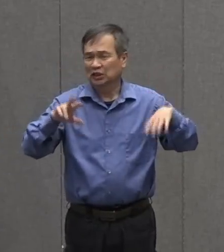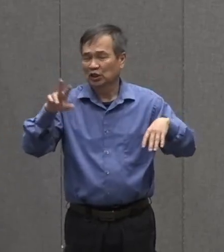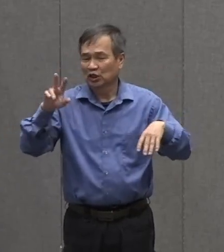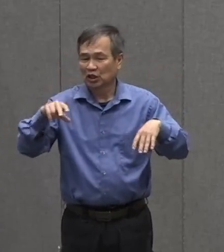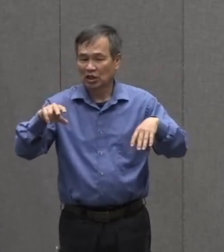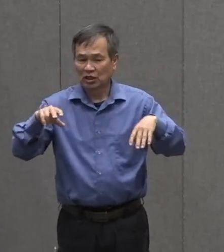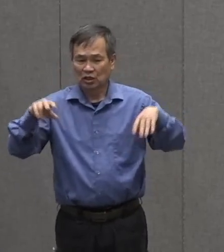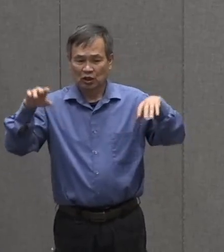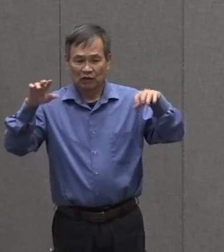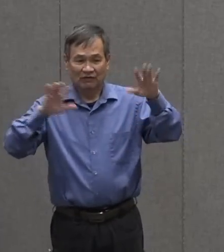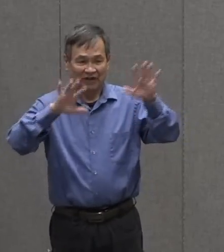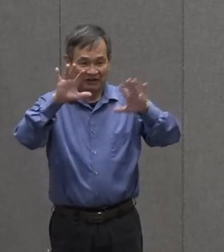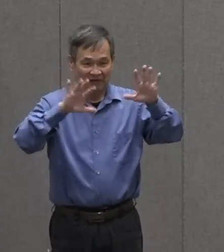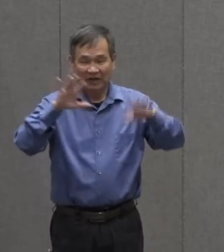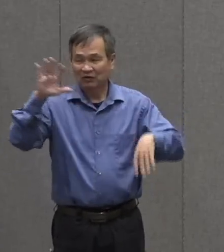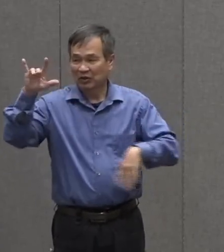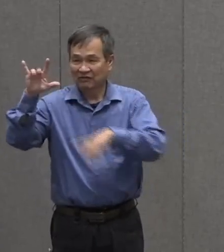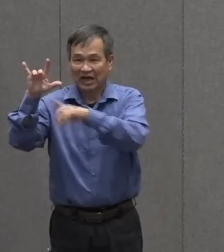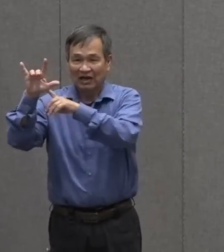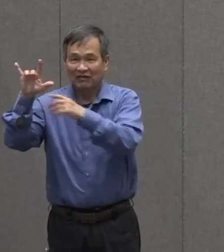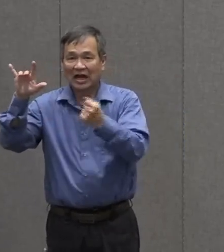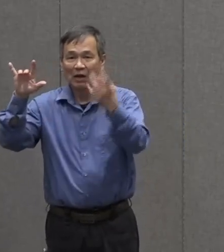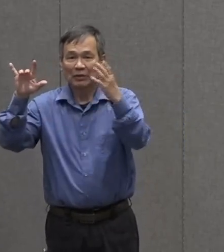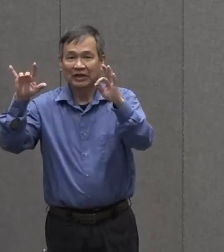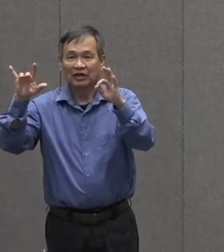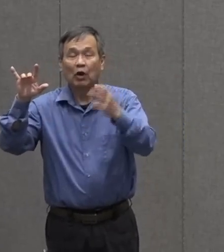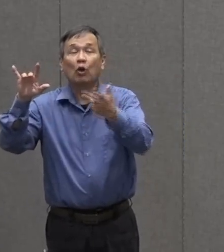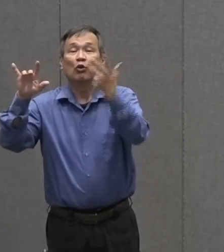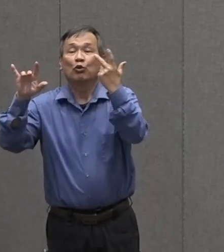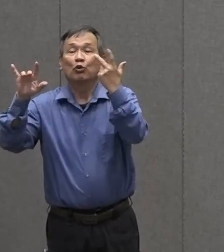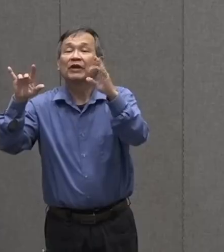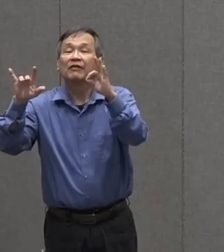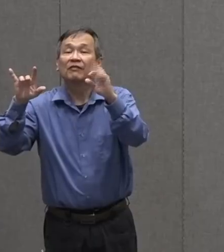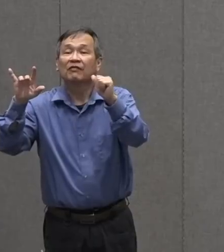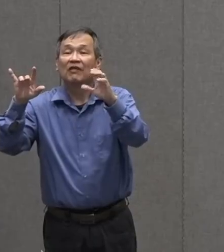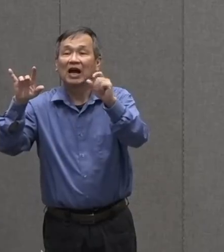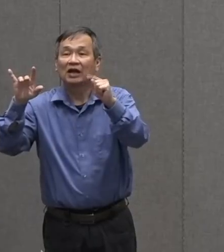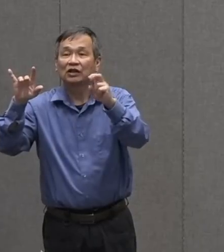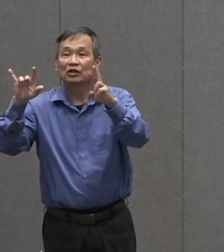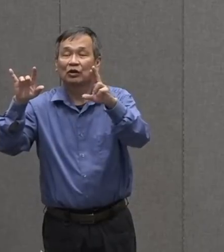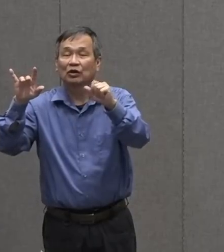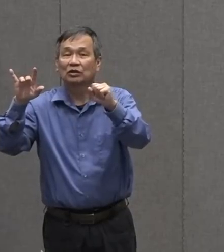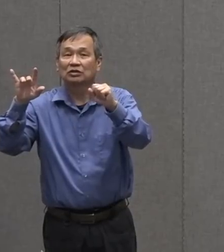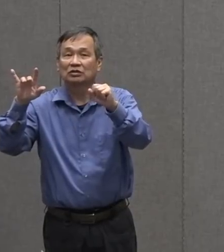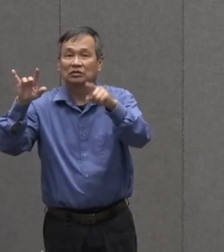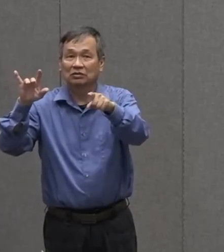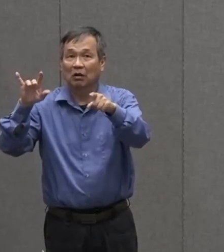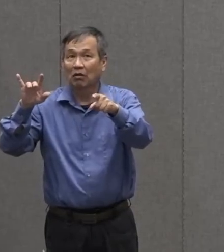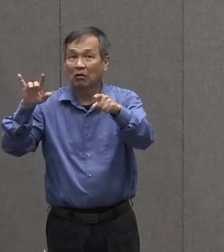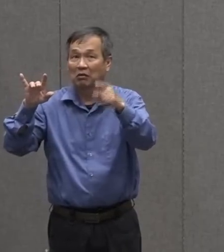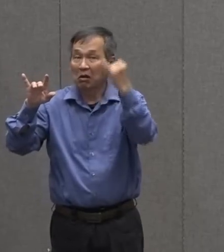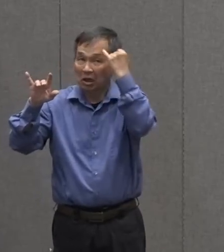25 has three factors. Your first prediction was almost correct.